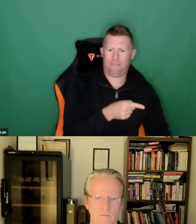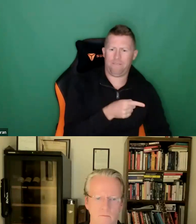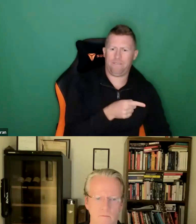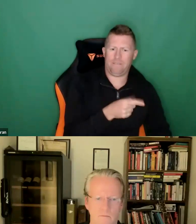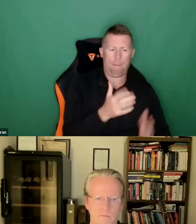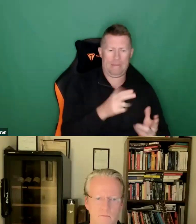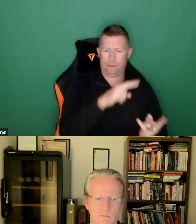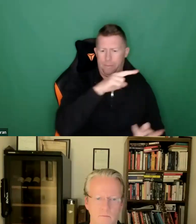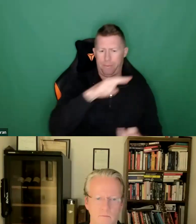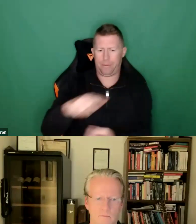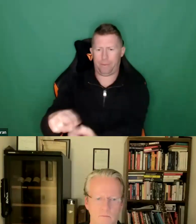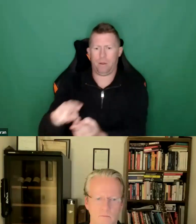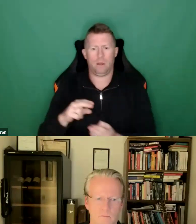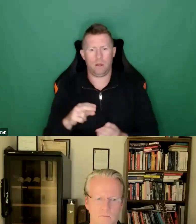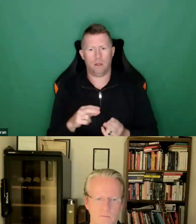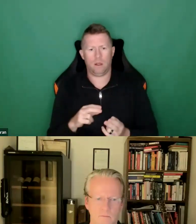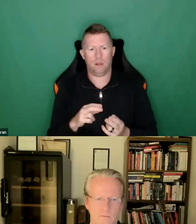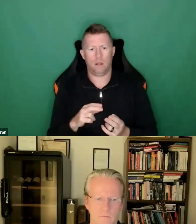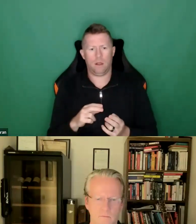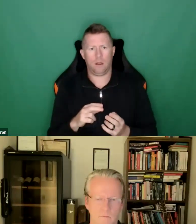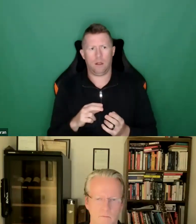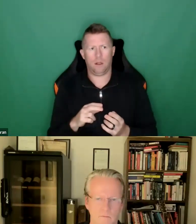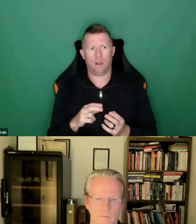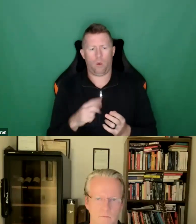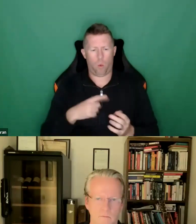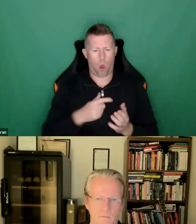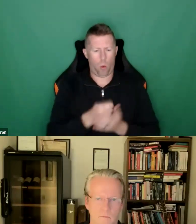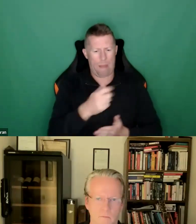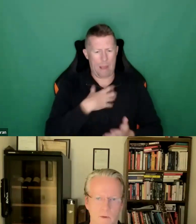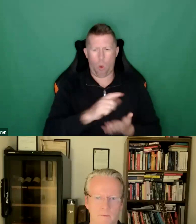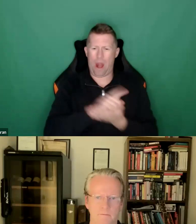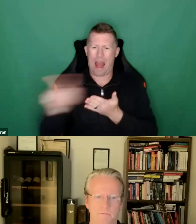things that we have been looking at is the idea of early intervention. Giving the children what